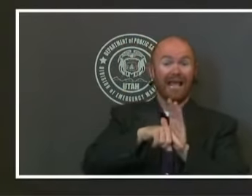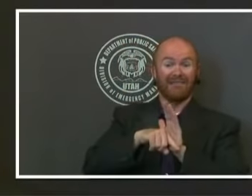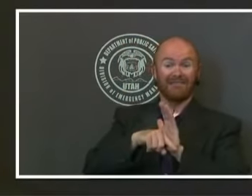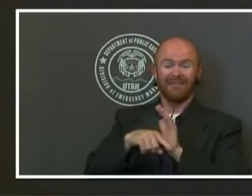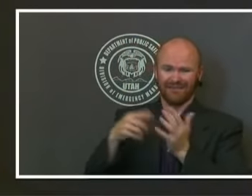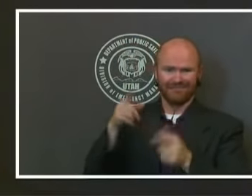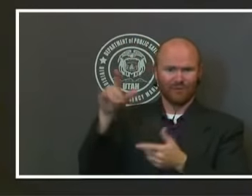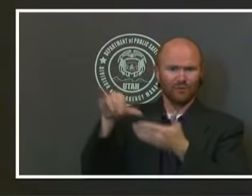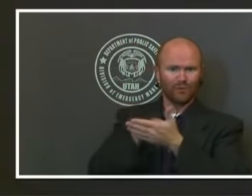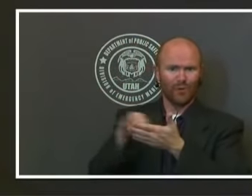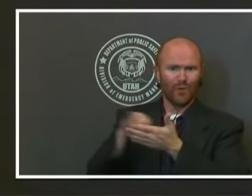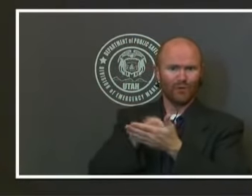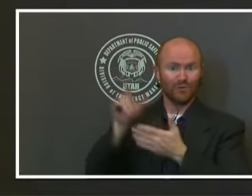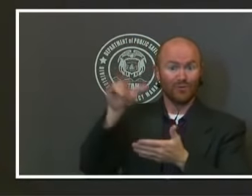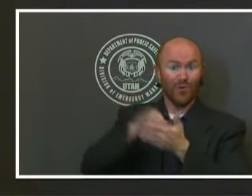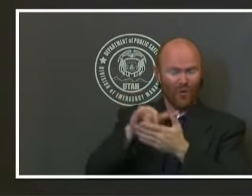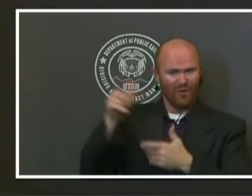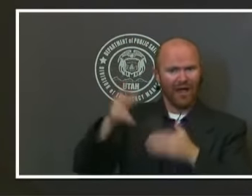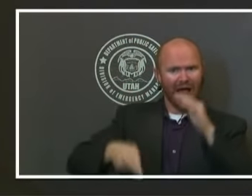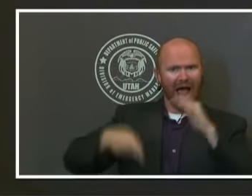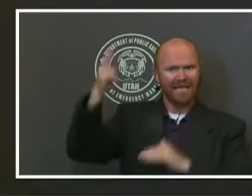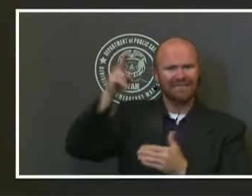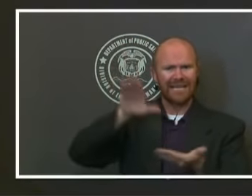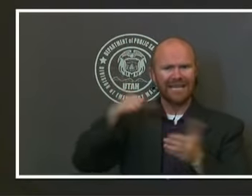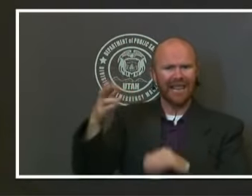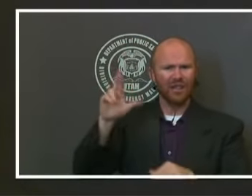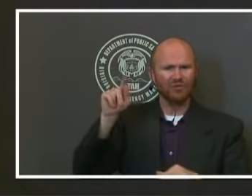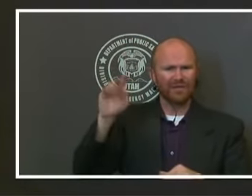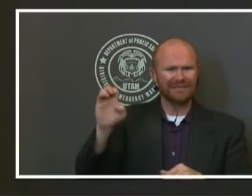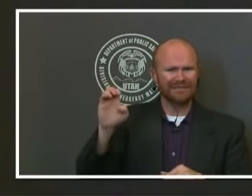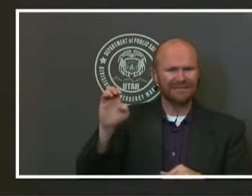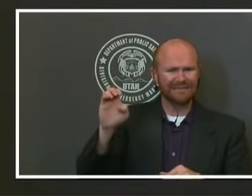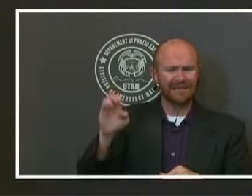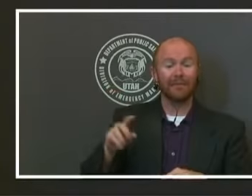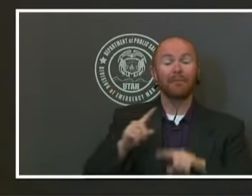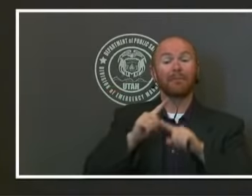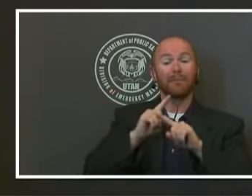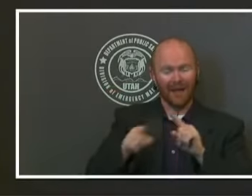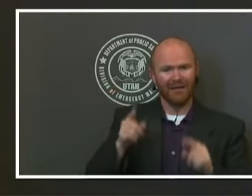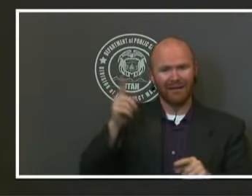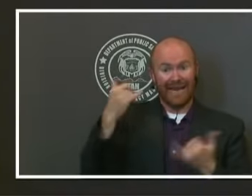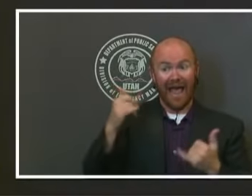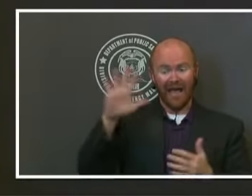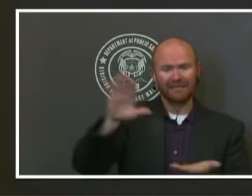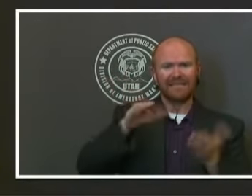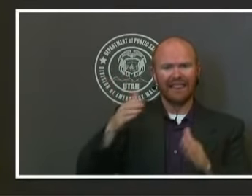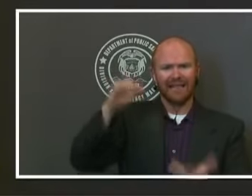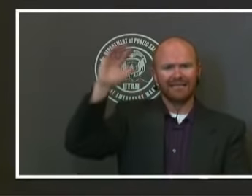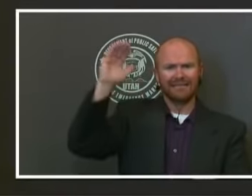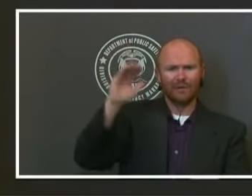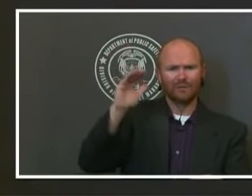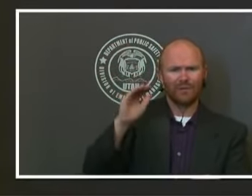are now down but they have a hundred and seventy deaths per